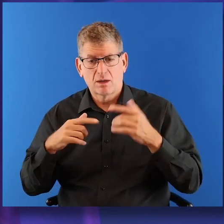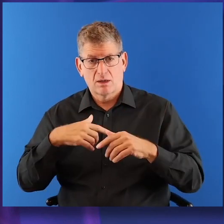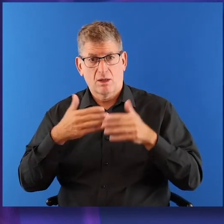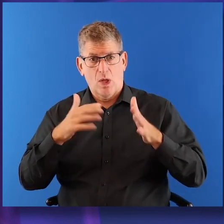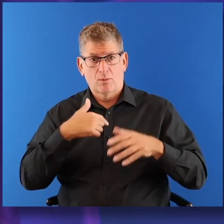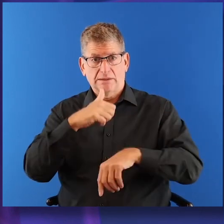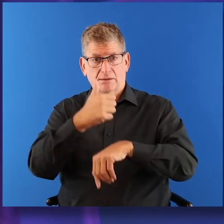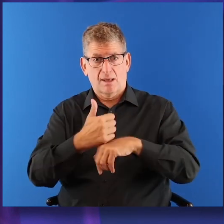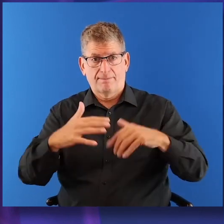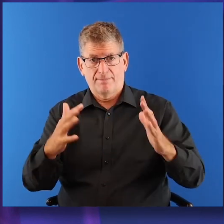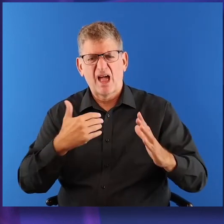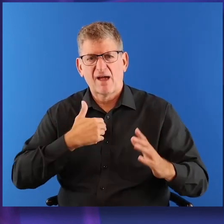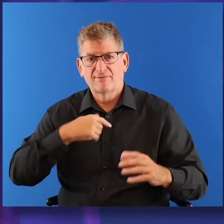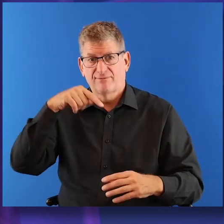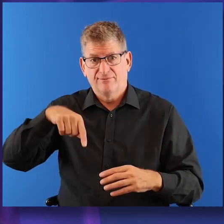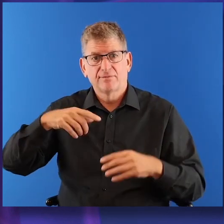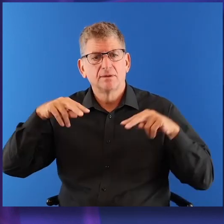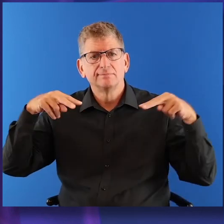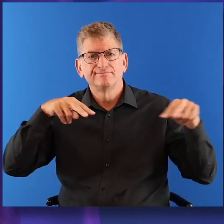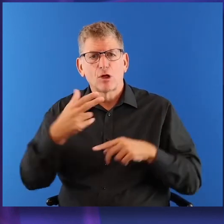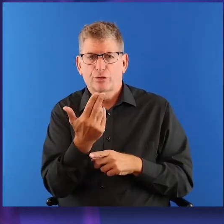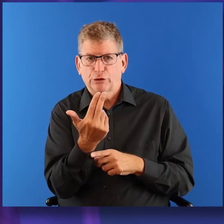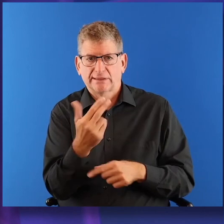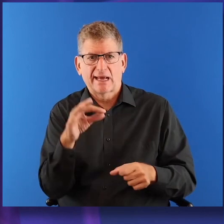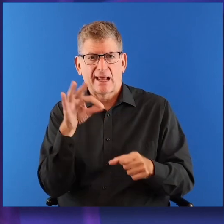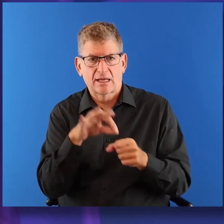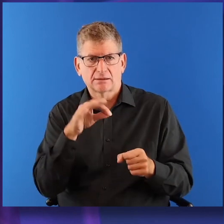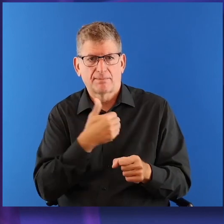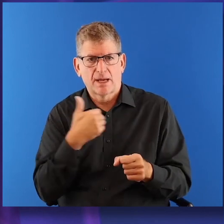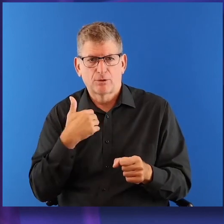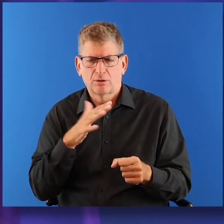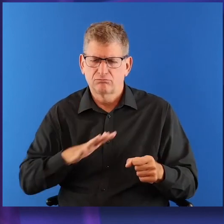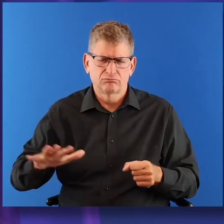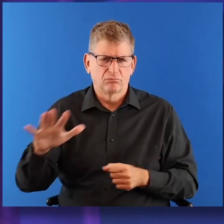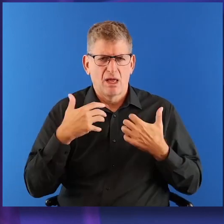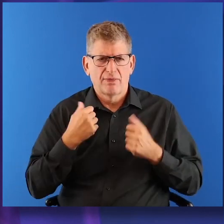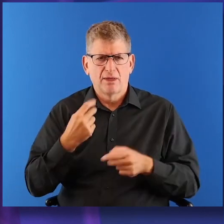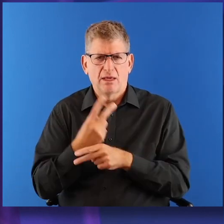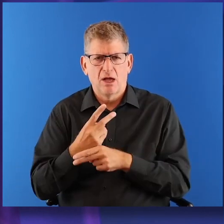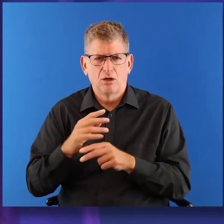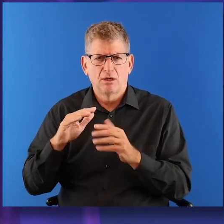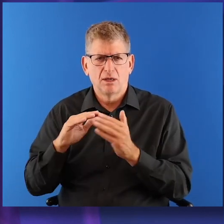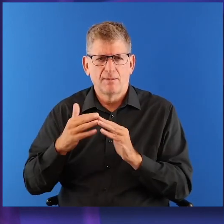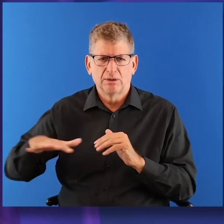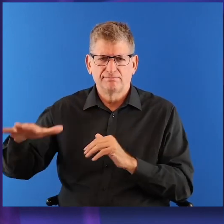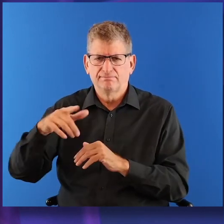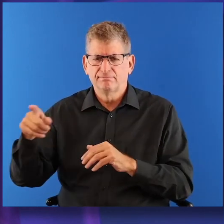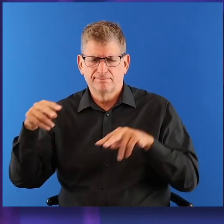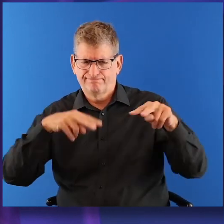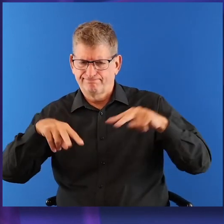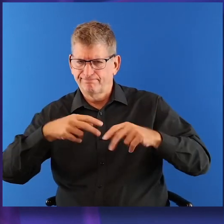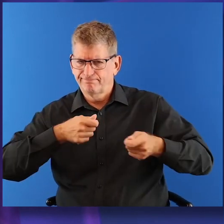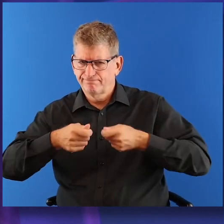there are 13 elected members from across the healthcare community that govern that.